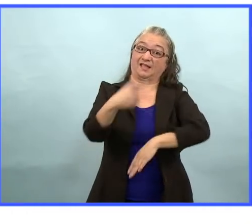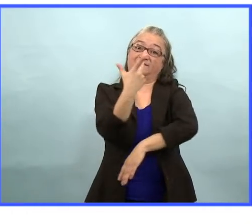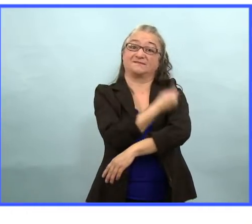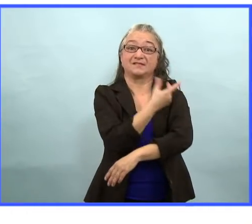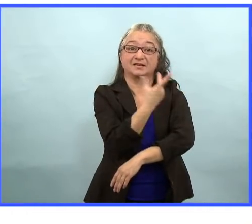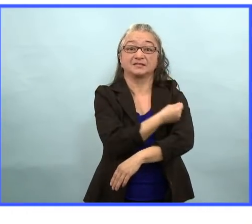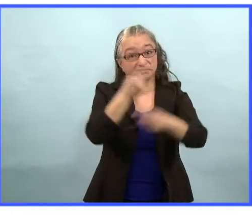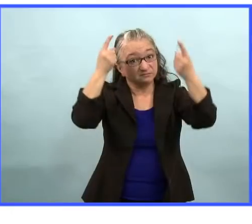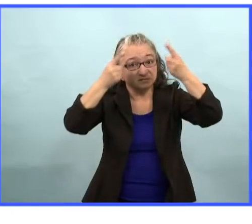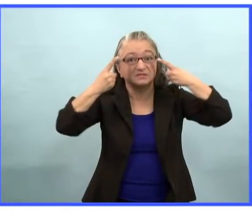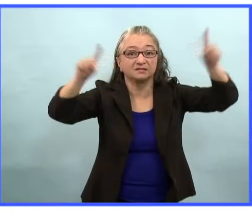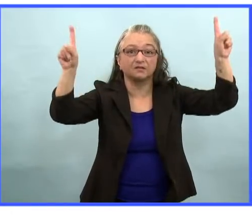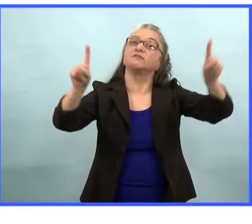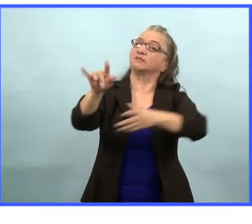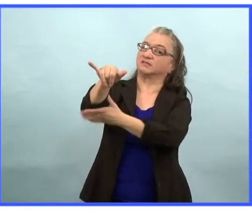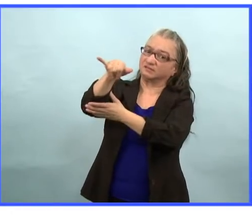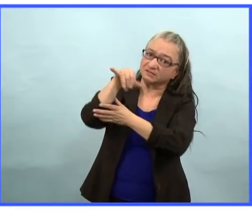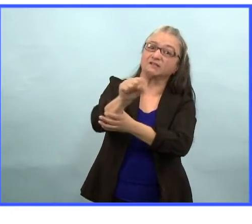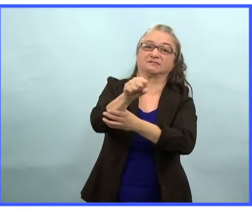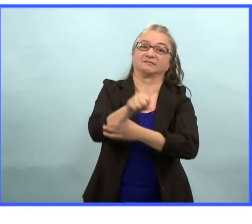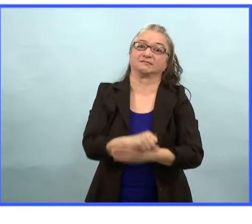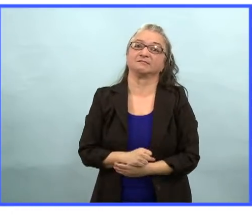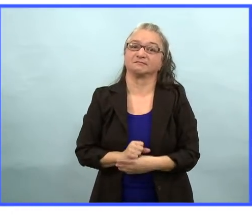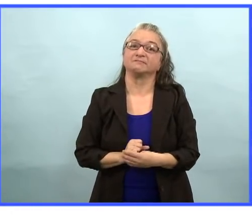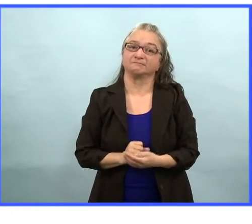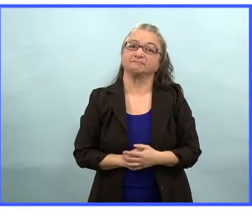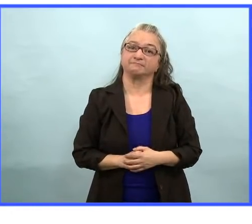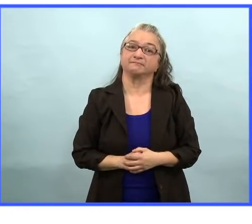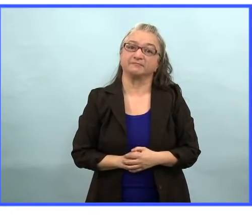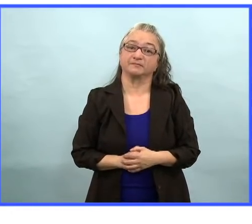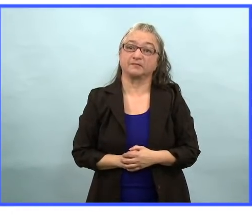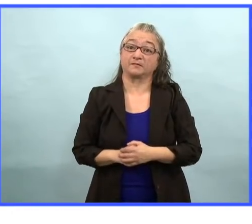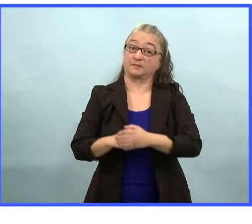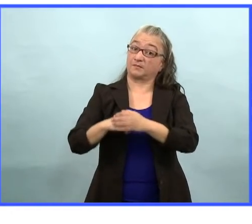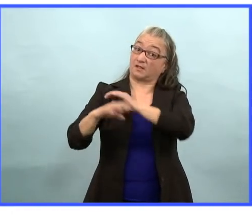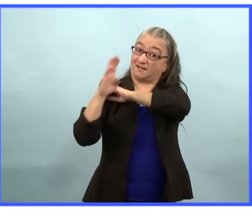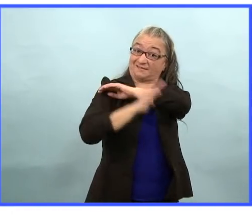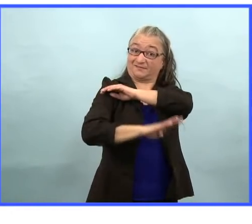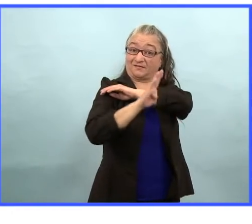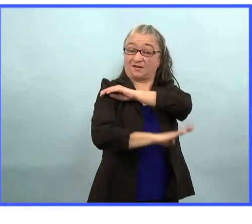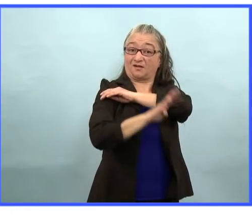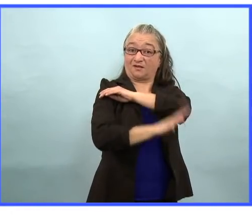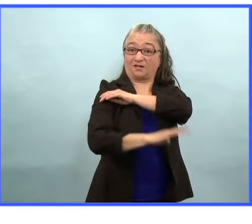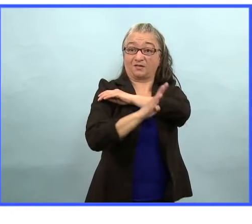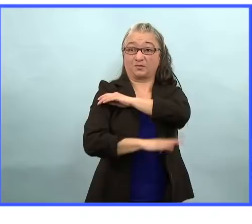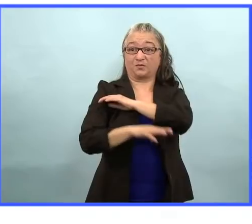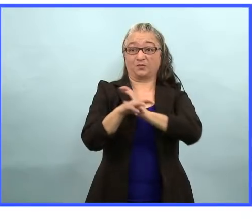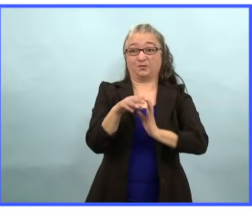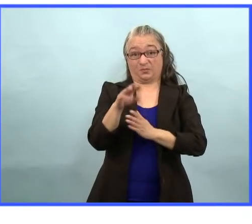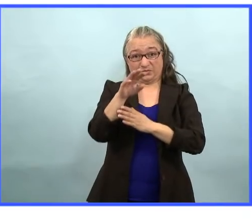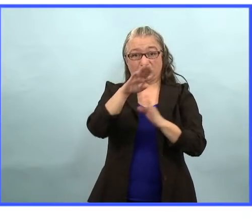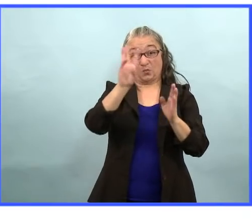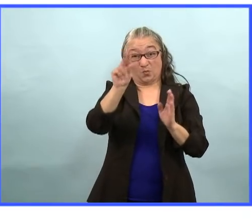in the fall wave what we saw that 95 of of folks who identify as bipoc